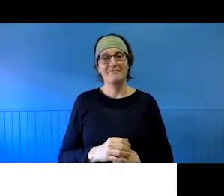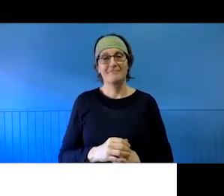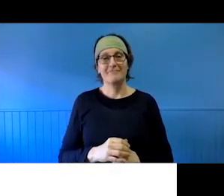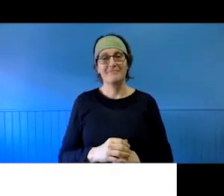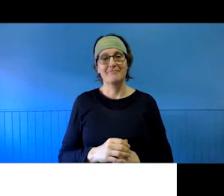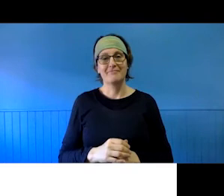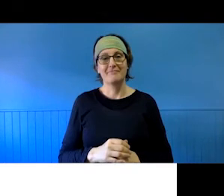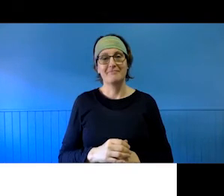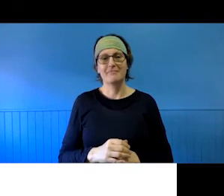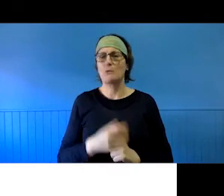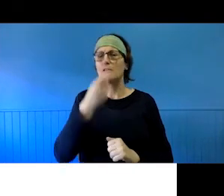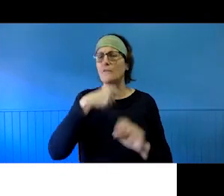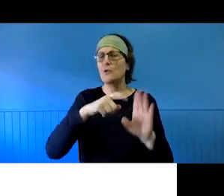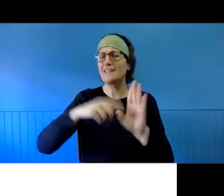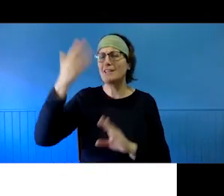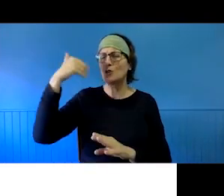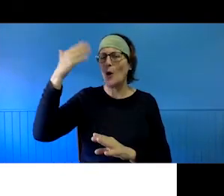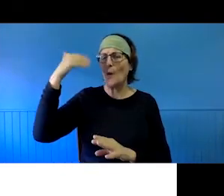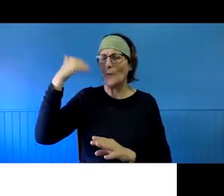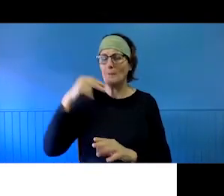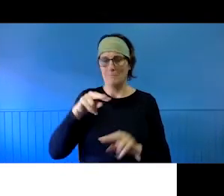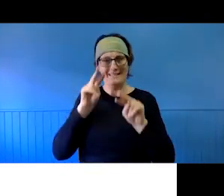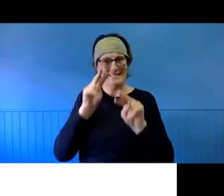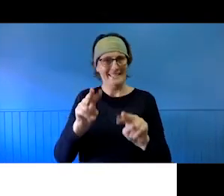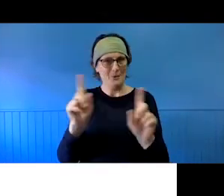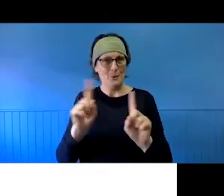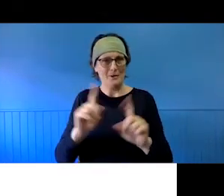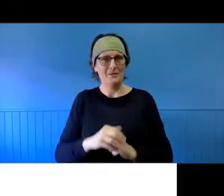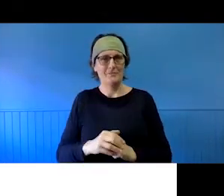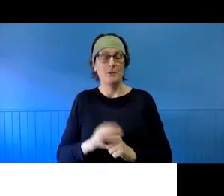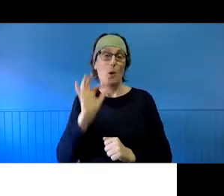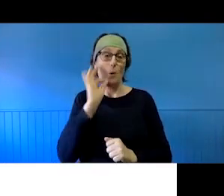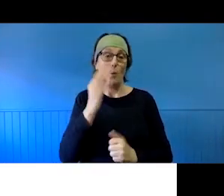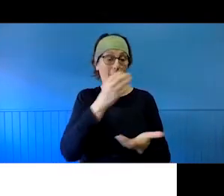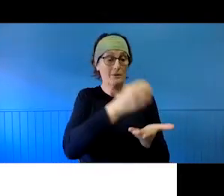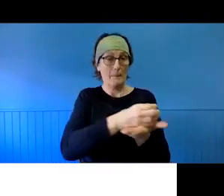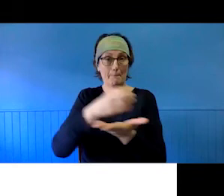number of years ago but what you see are some white coffee cups and in